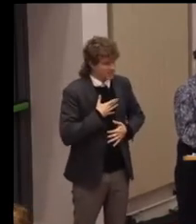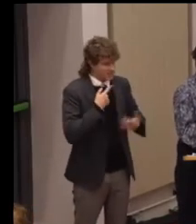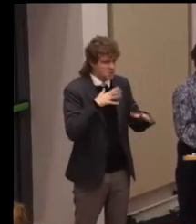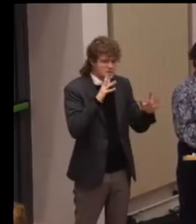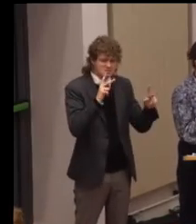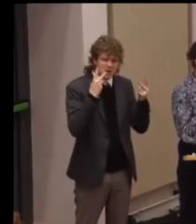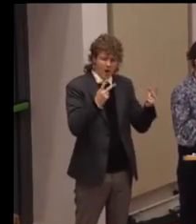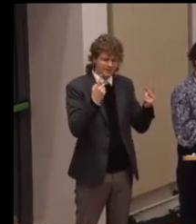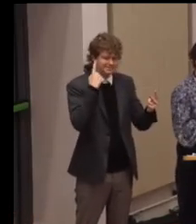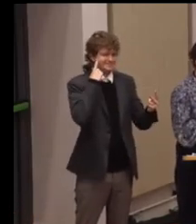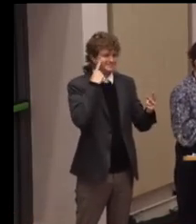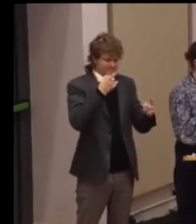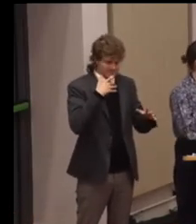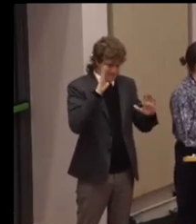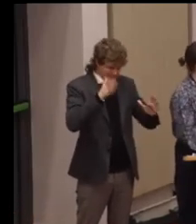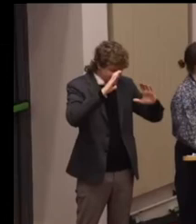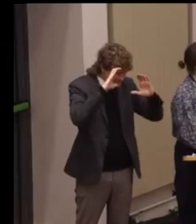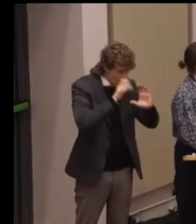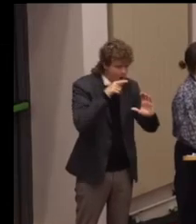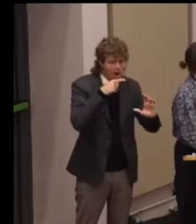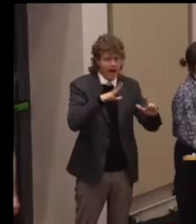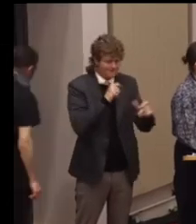on the resilience and the problem solving skills that disabled people naturally have,